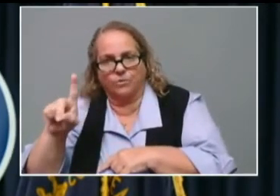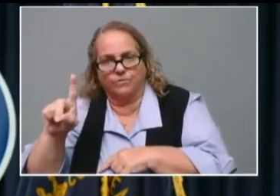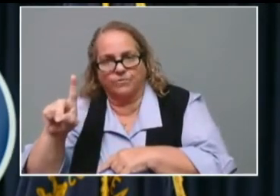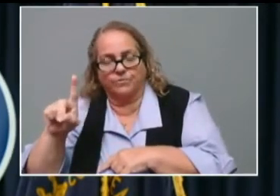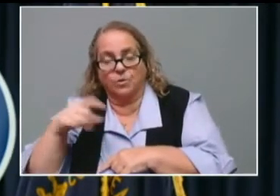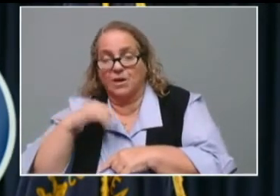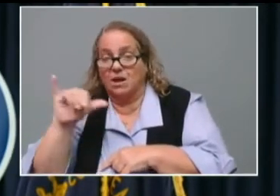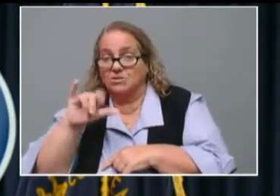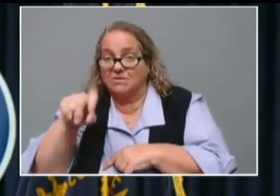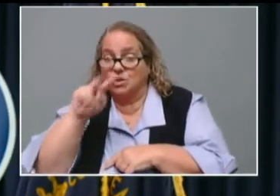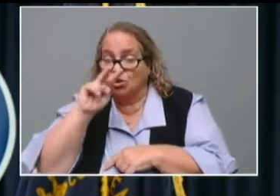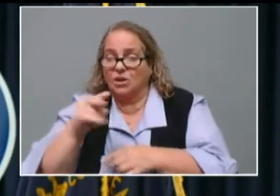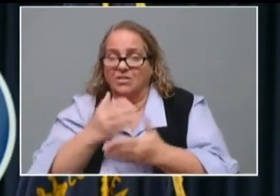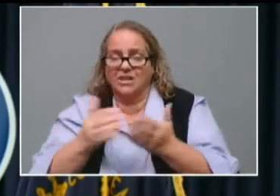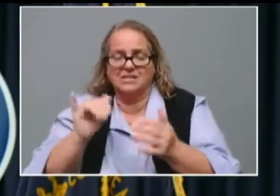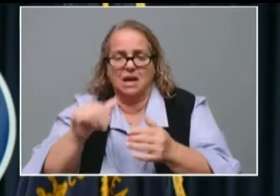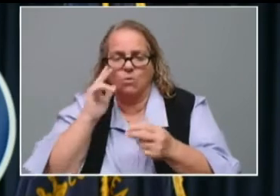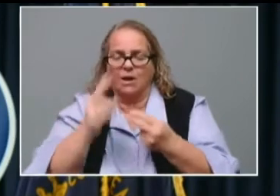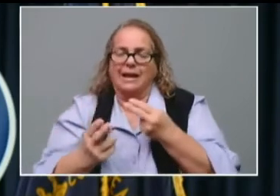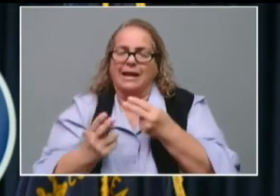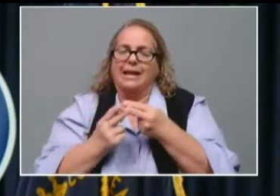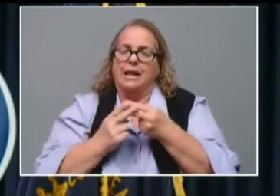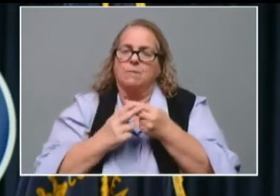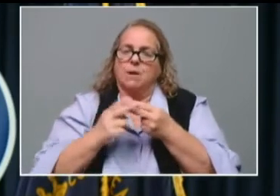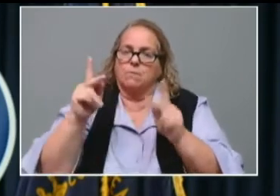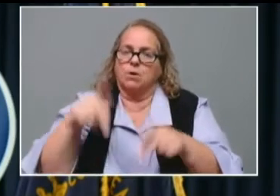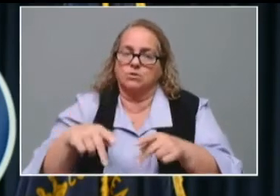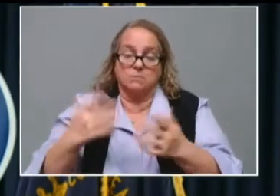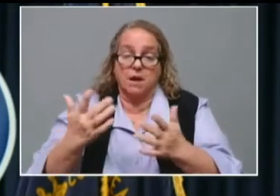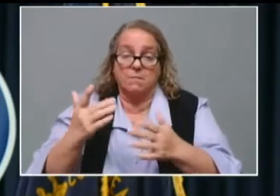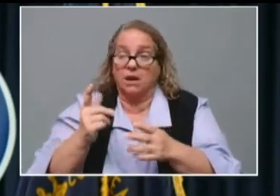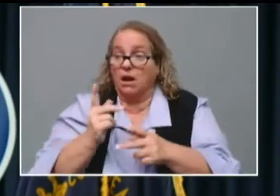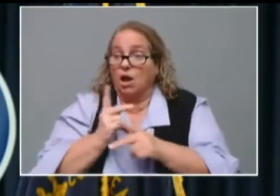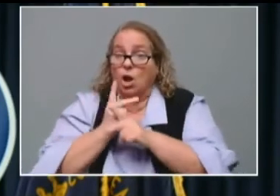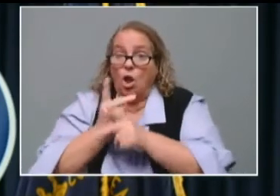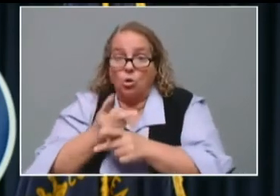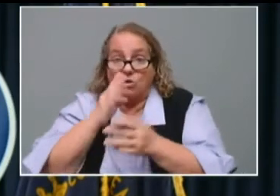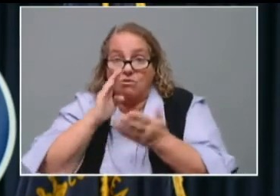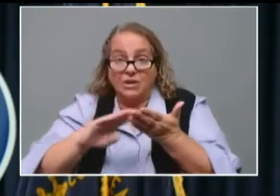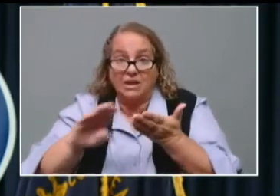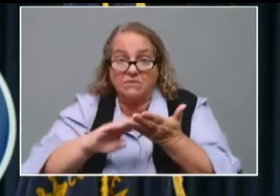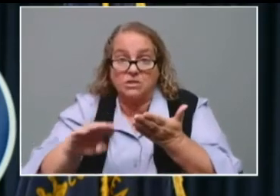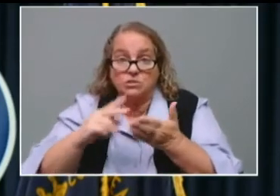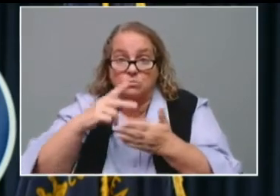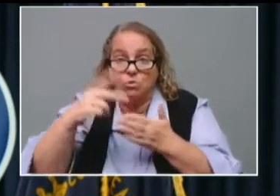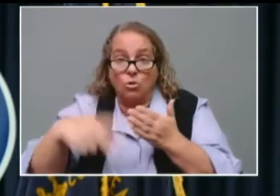perhaps a loan forgiveness program for every year that you're working for the